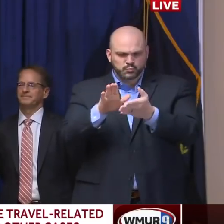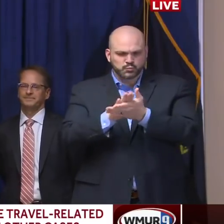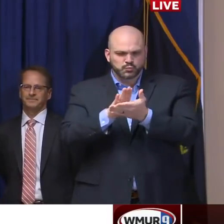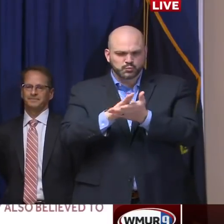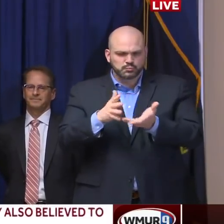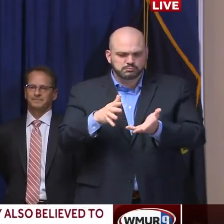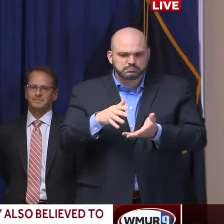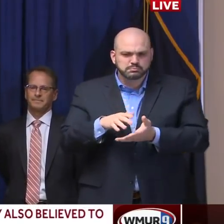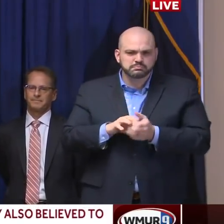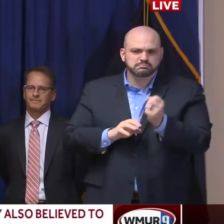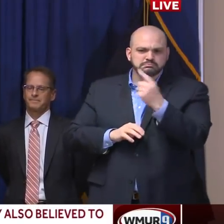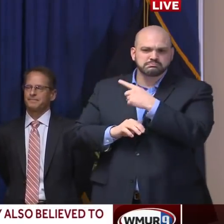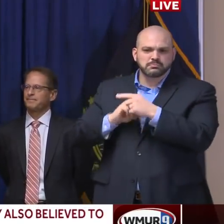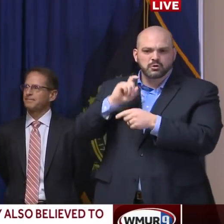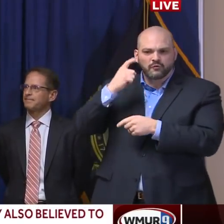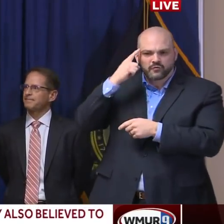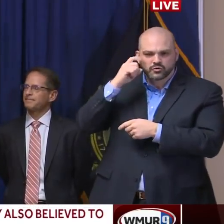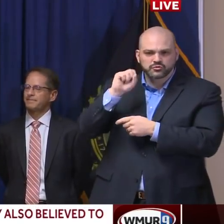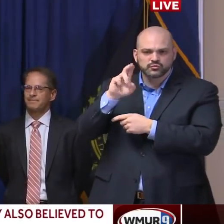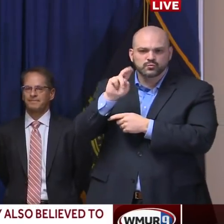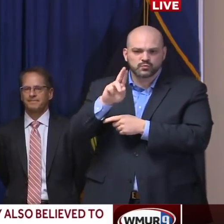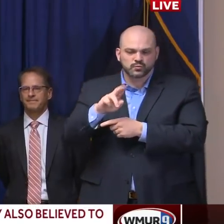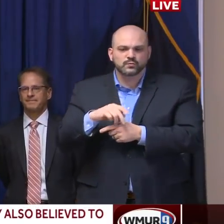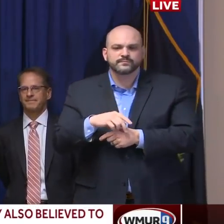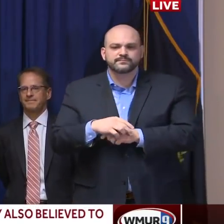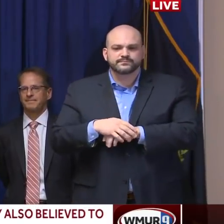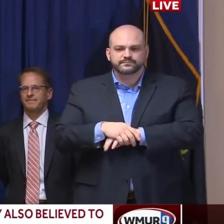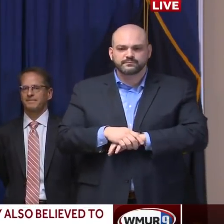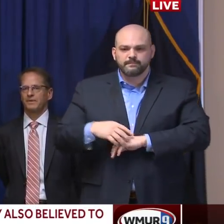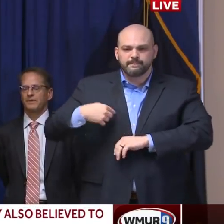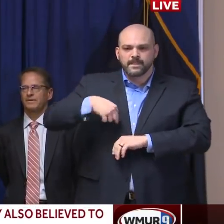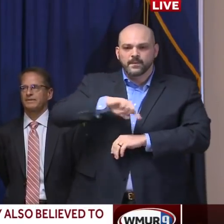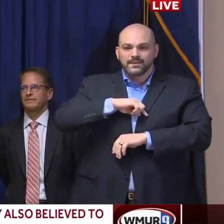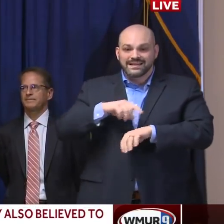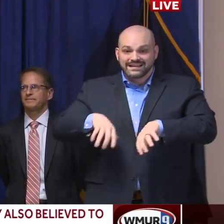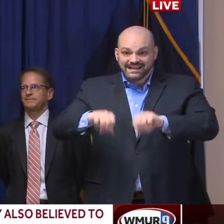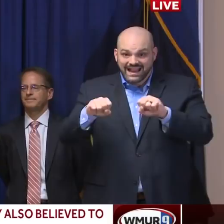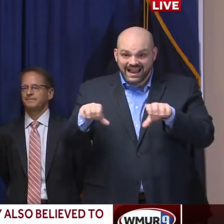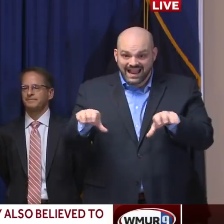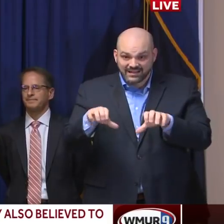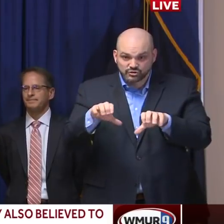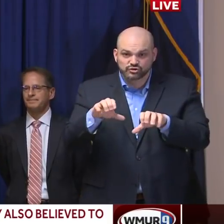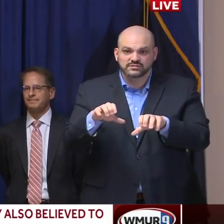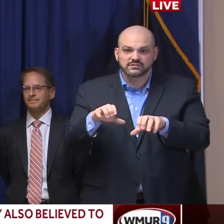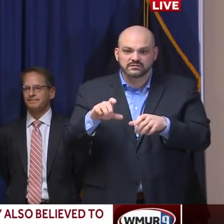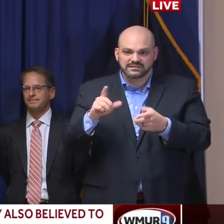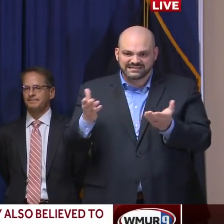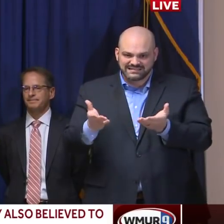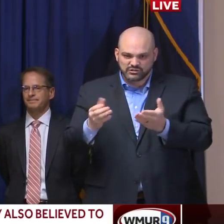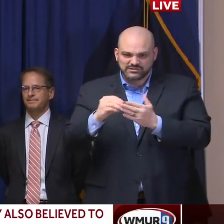IT DOES DECISION -- DECISION? IT DOES NOT SEEM TO BE ON THE SAME PAGE.